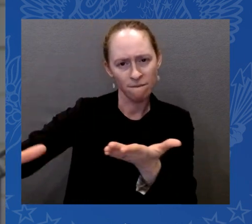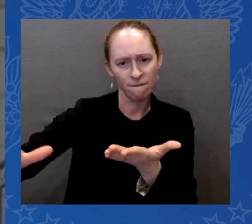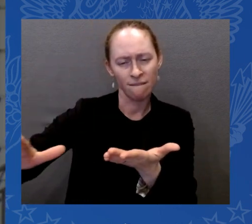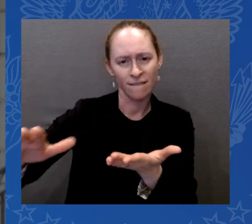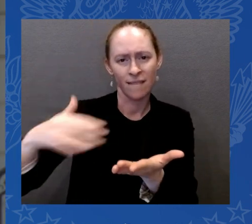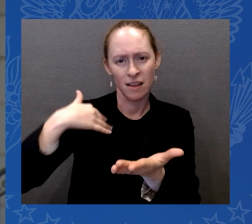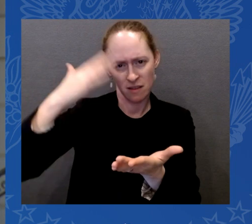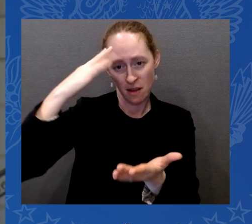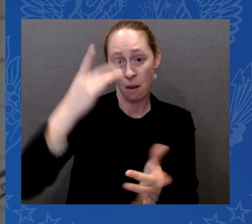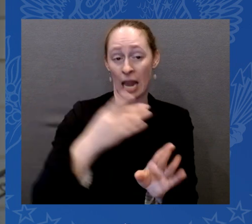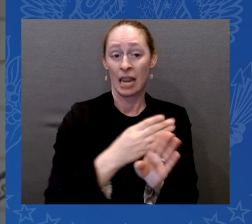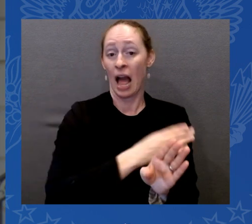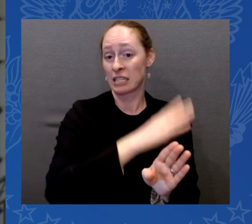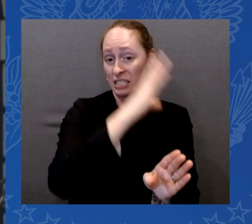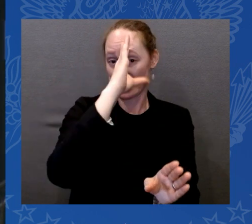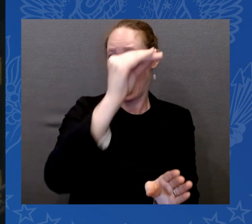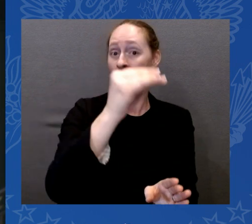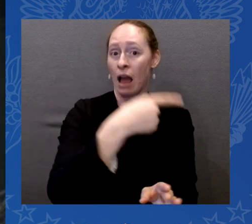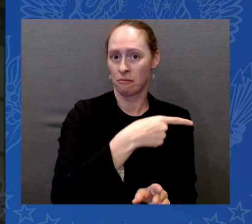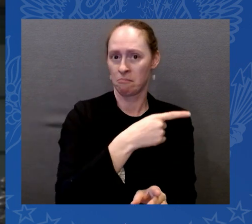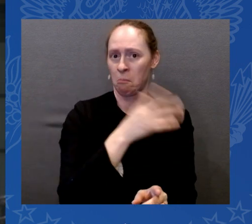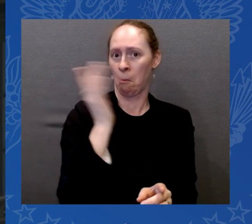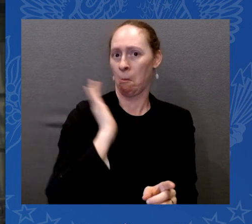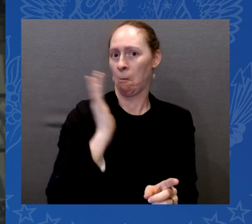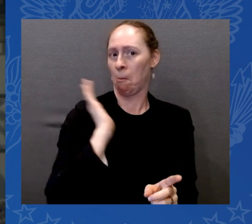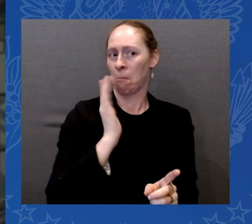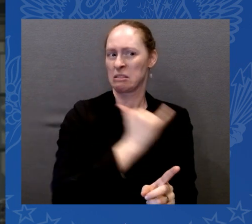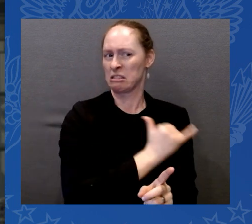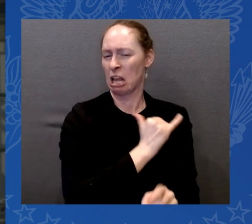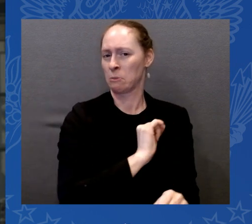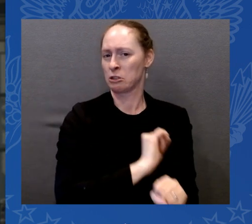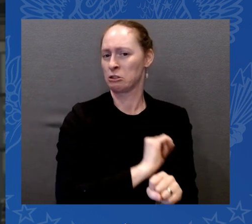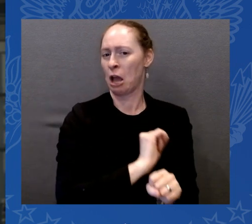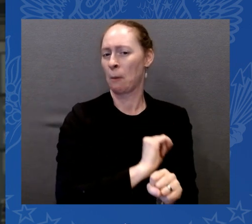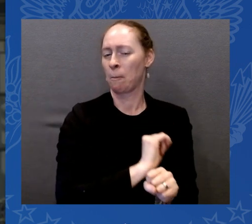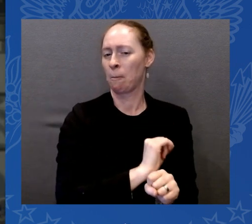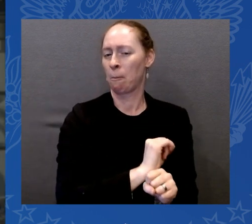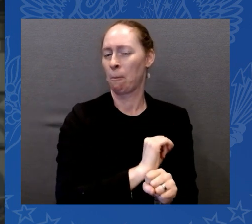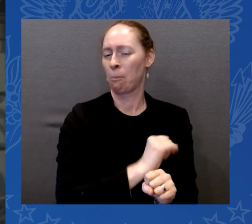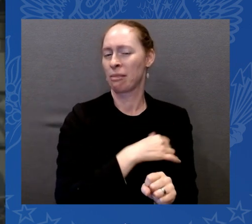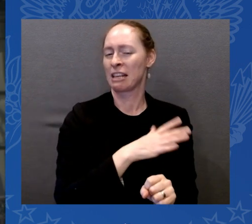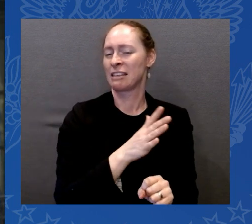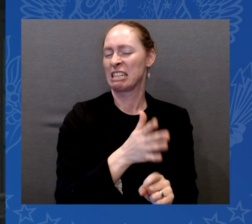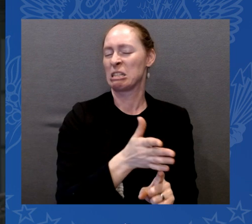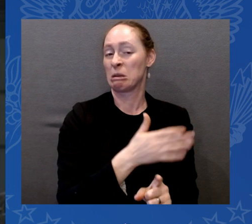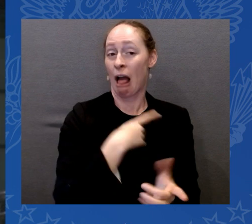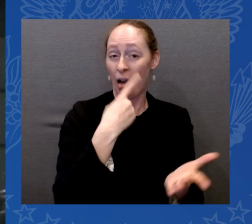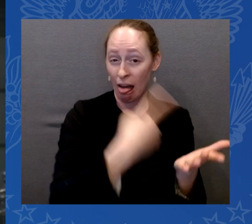This bill finally delivers on a promise that I made to the American people for decades. But Republicans choose not to join us.